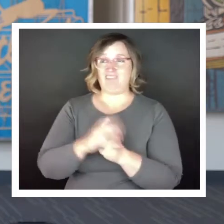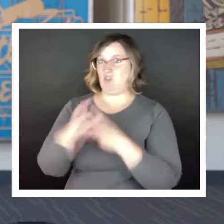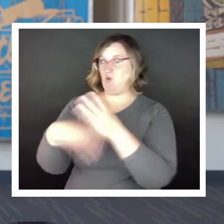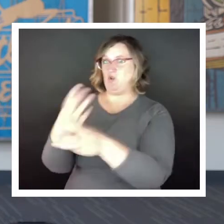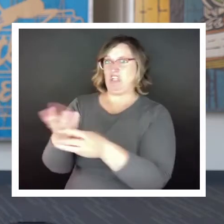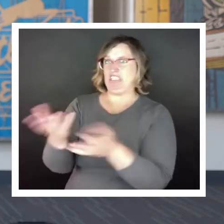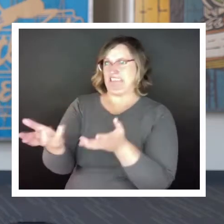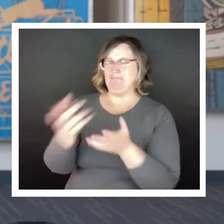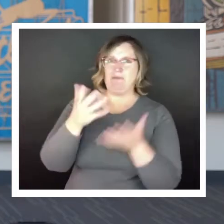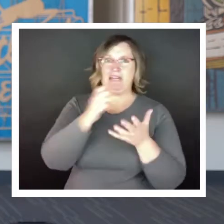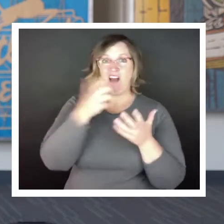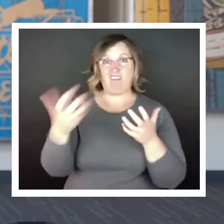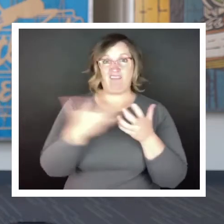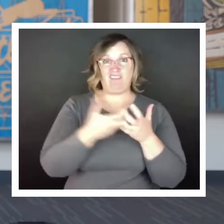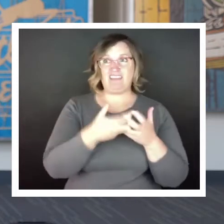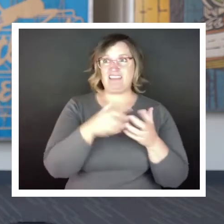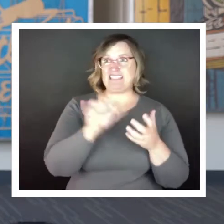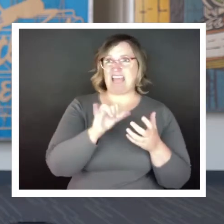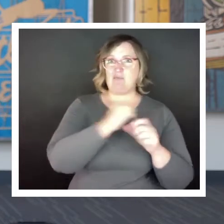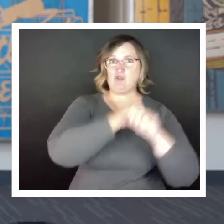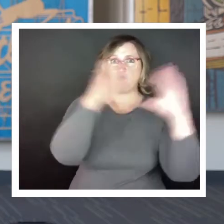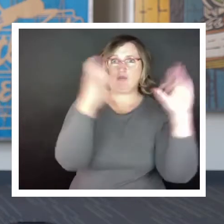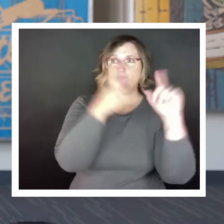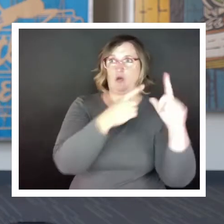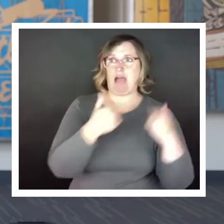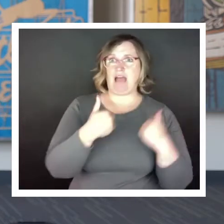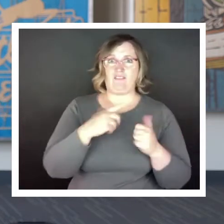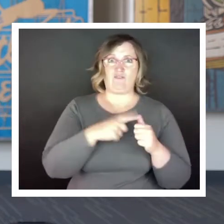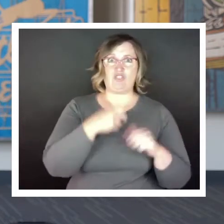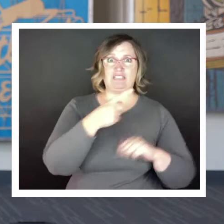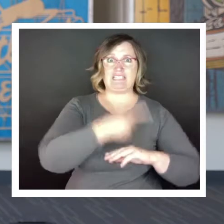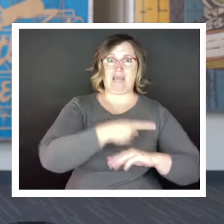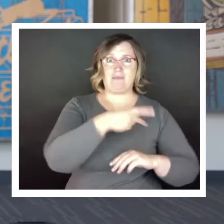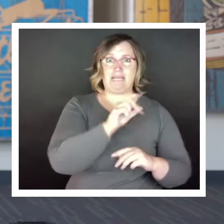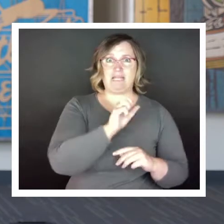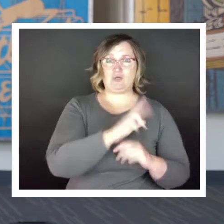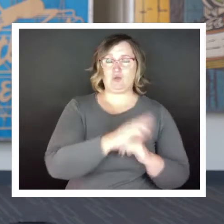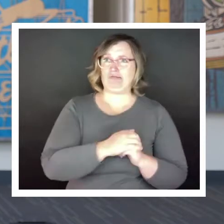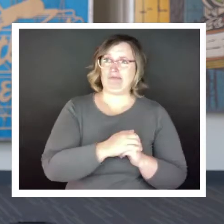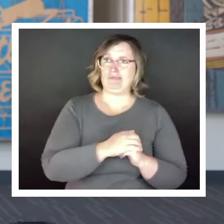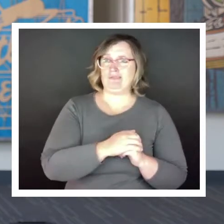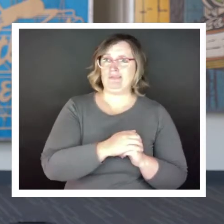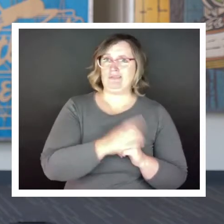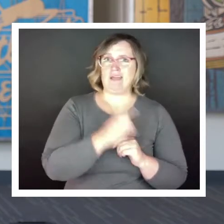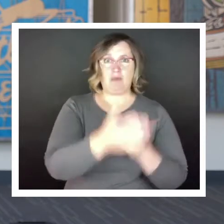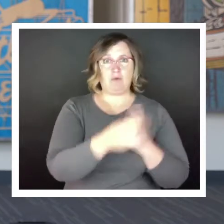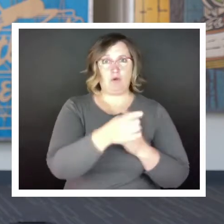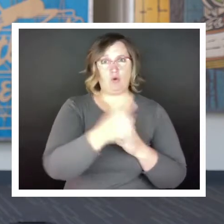that you had on that first day at PSU. And you may be wondering if you will have any impact